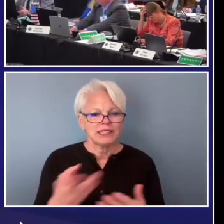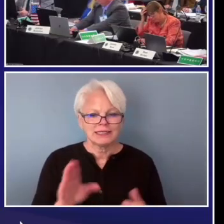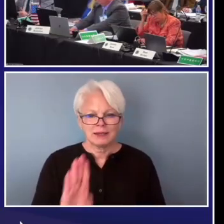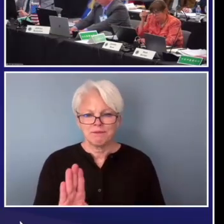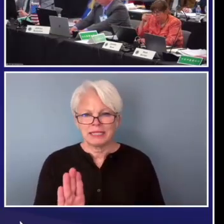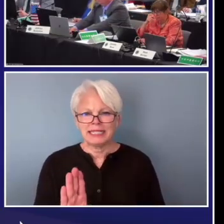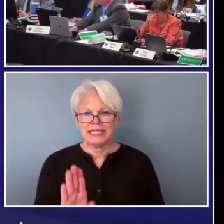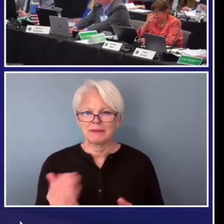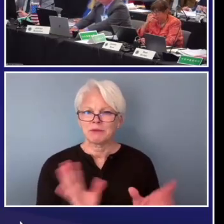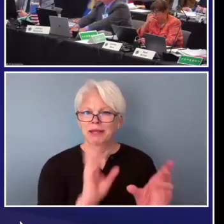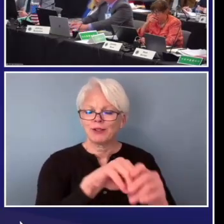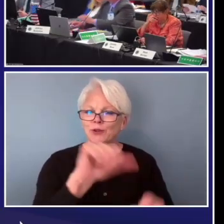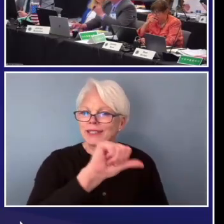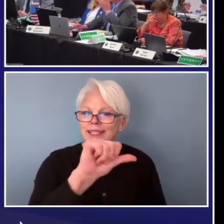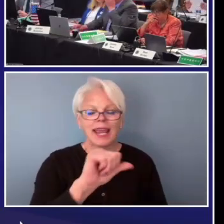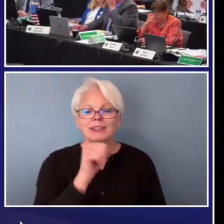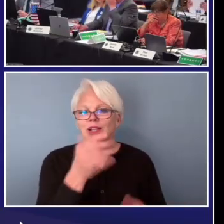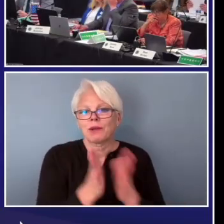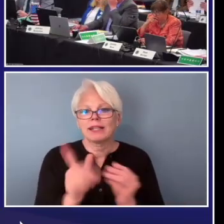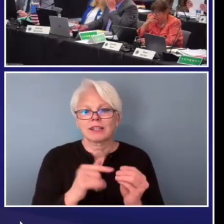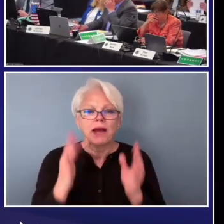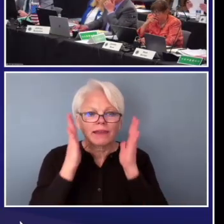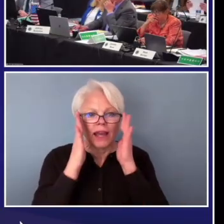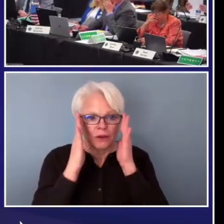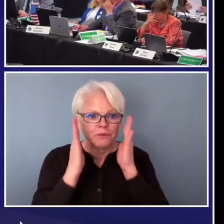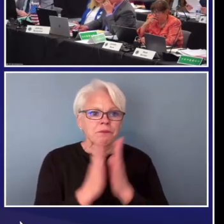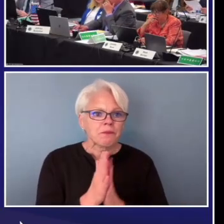Um, so I just wanted to ask about that. It's up a page two.